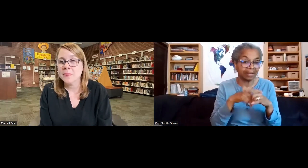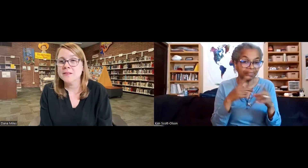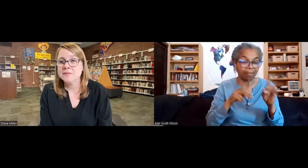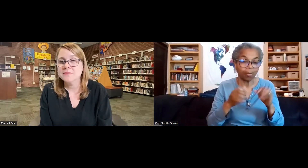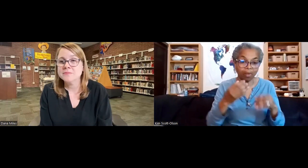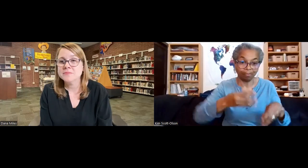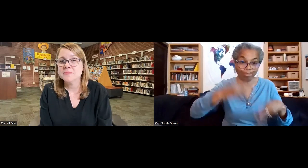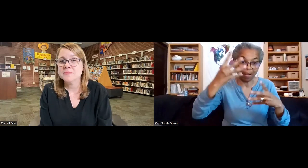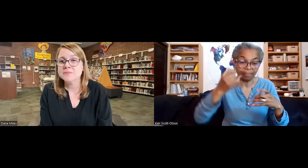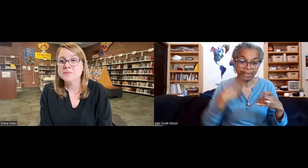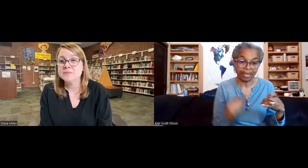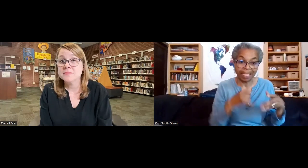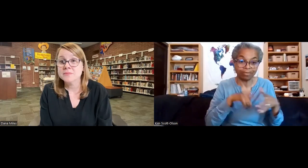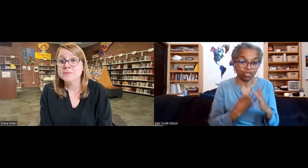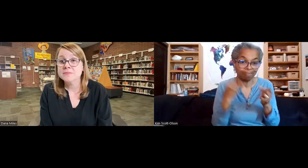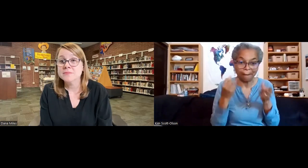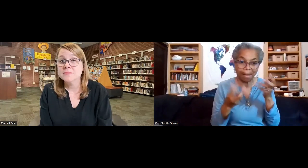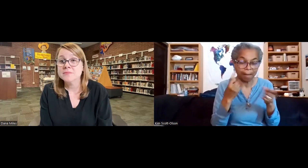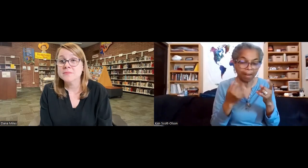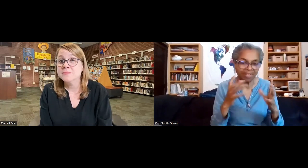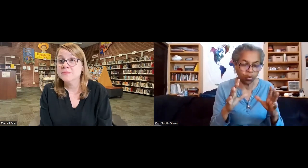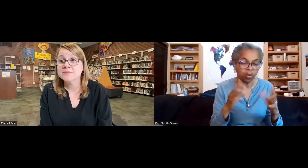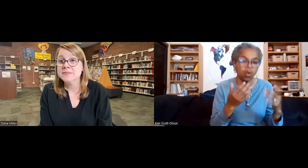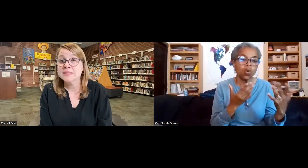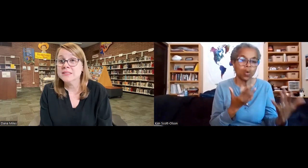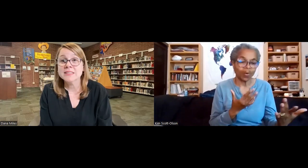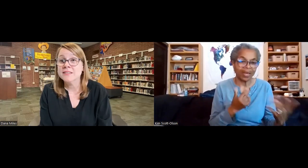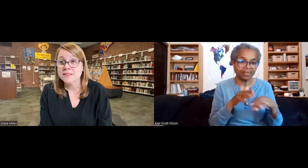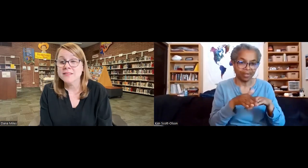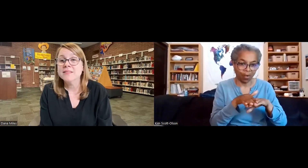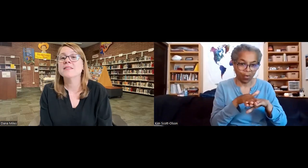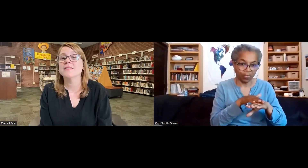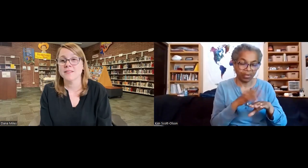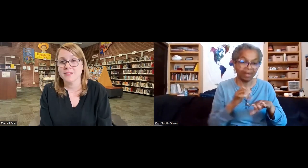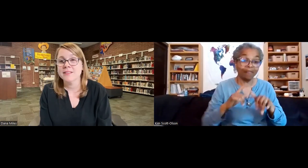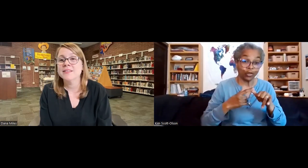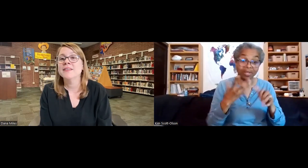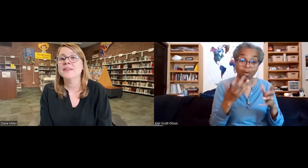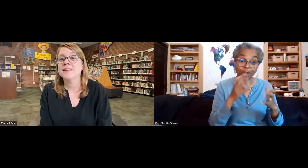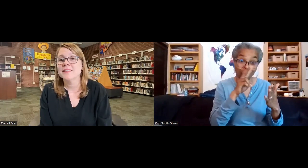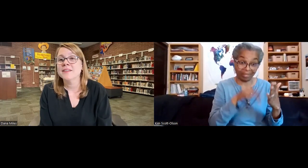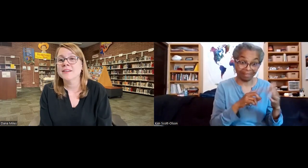Many times people will pull it up as instruction is happening. Remind yourself to slow down and wait.